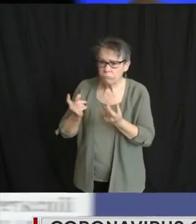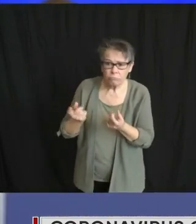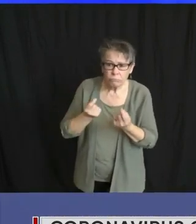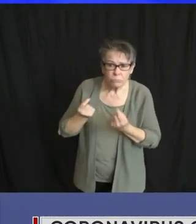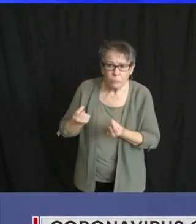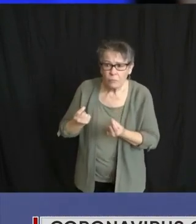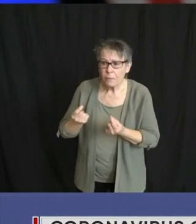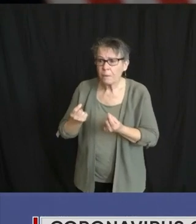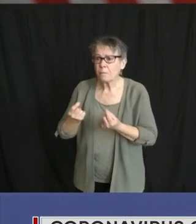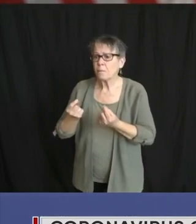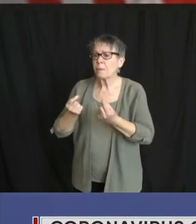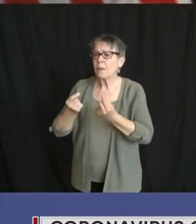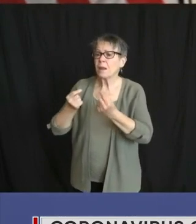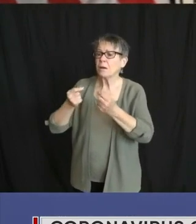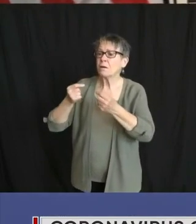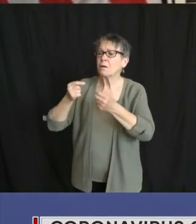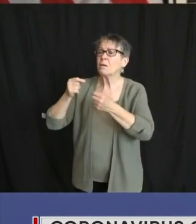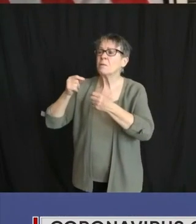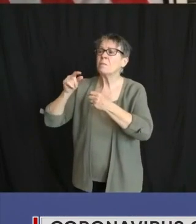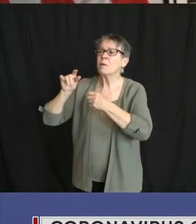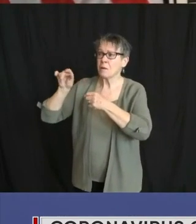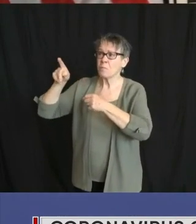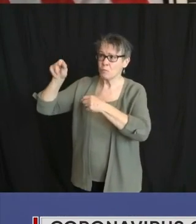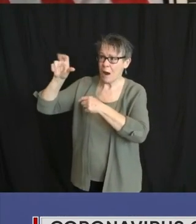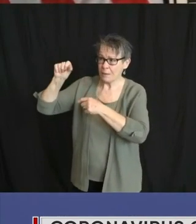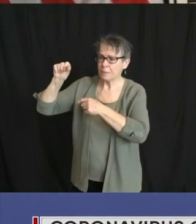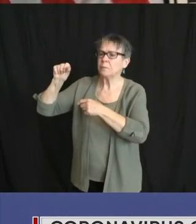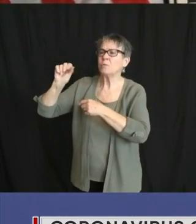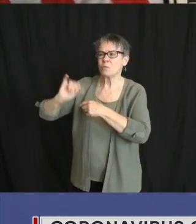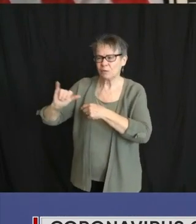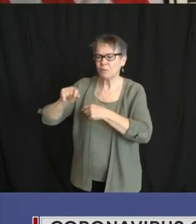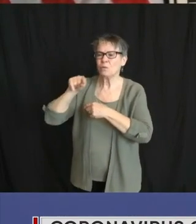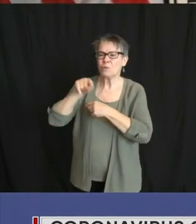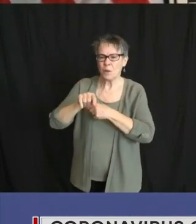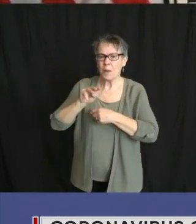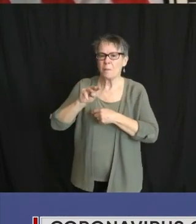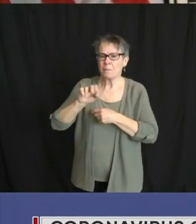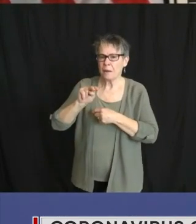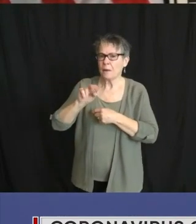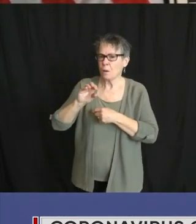IT IS A COMPLETE ASSESSMENT OF